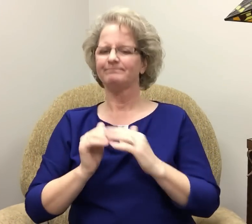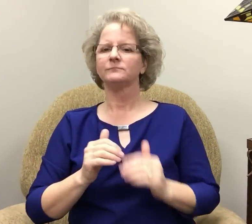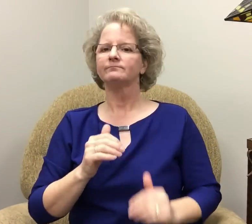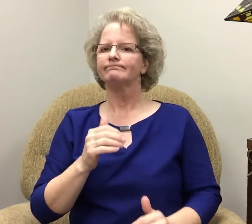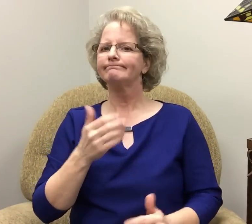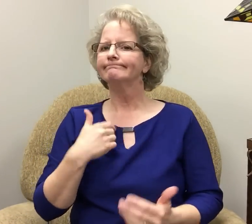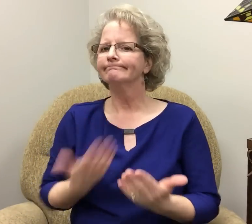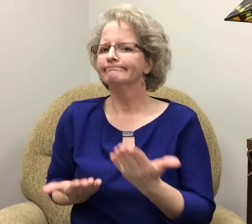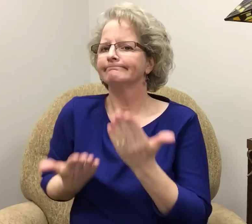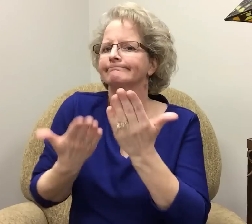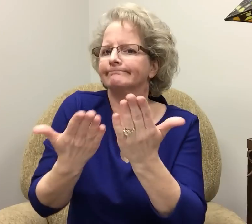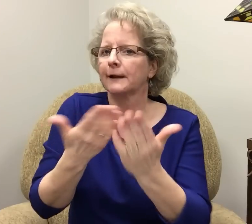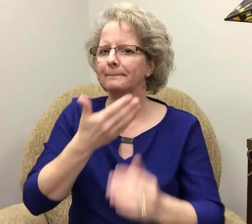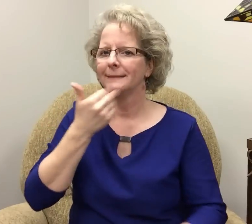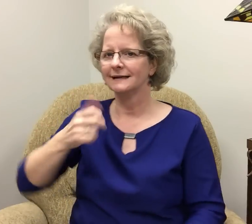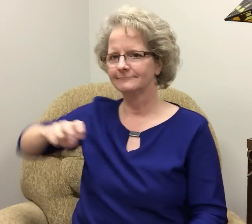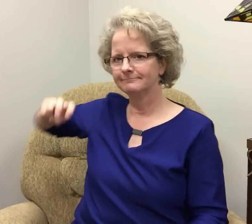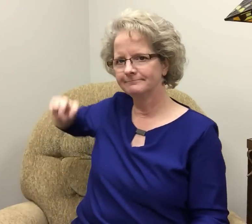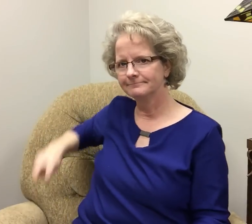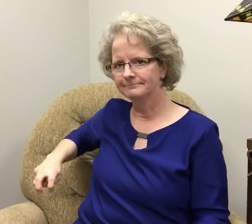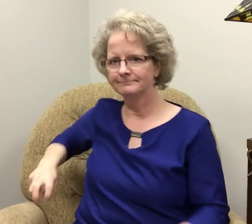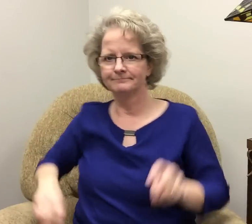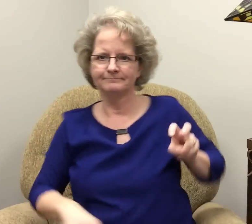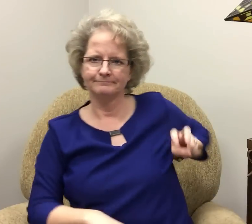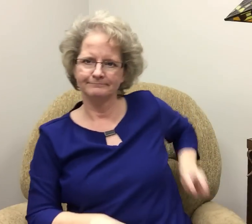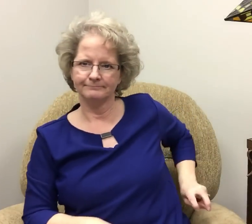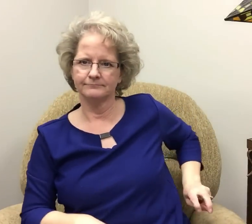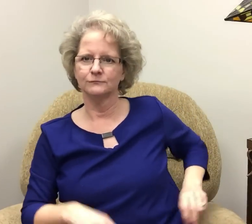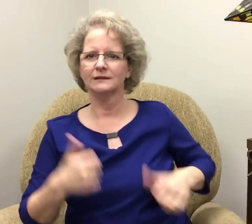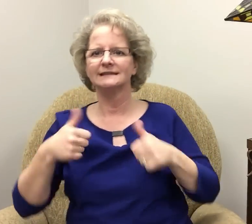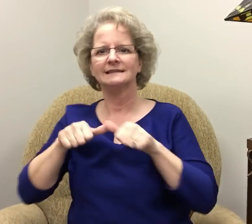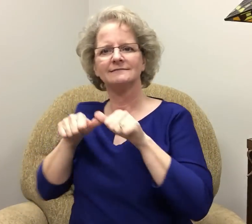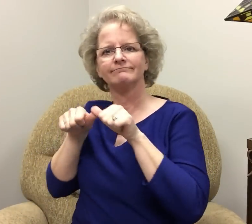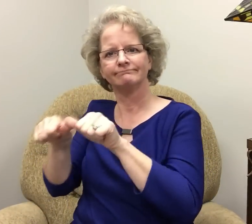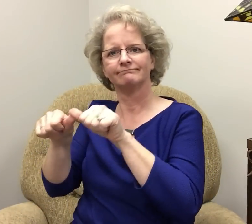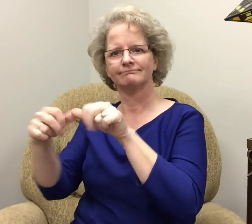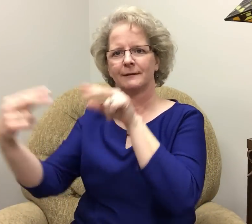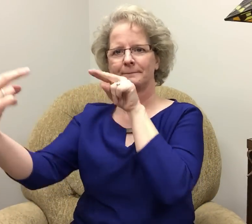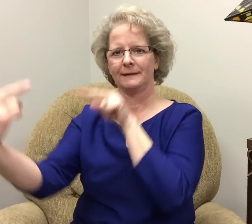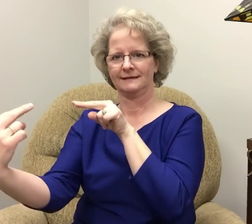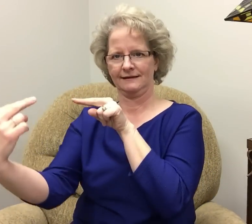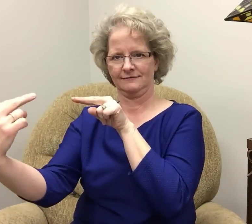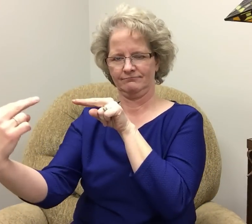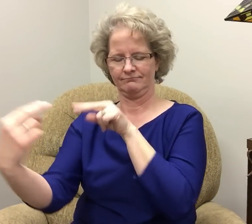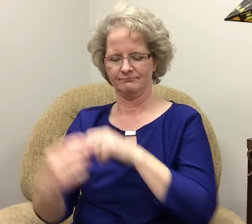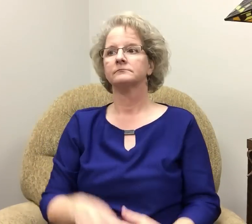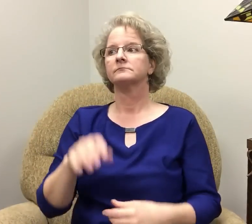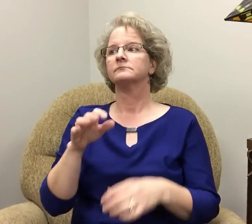You can definitely feel that shift when the interpreter is not placed correctly; the rapport has been lost.